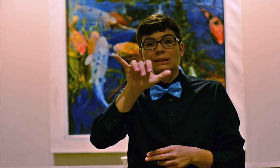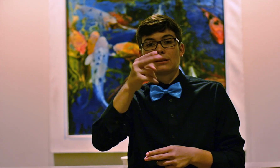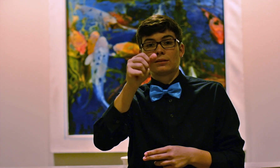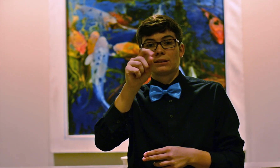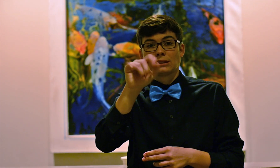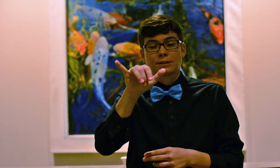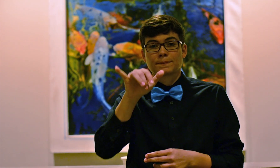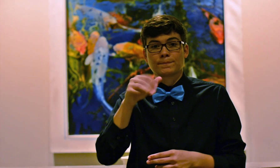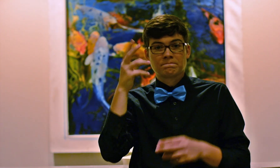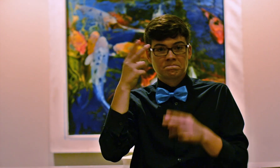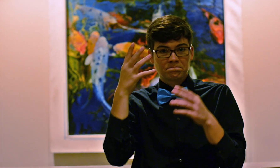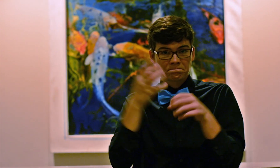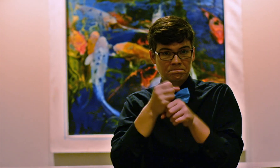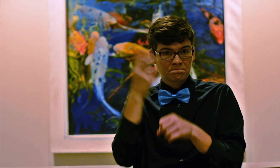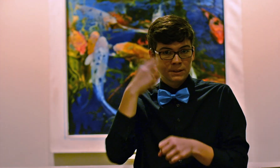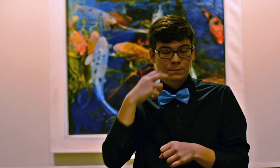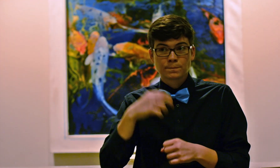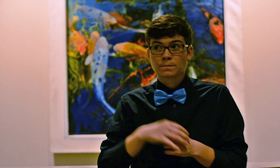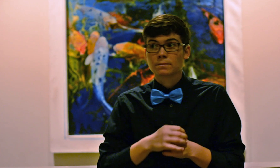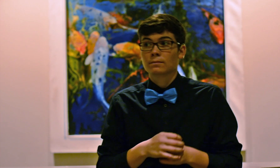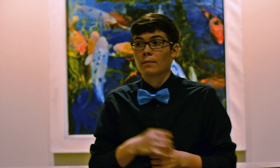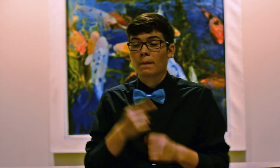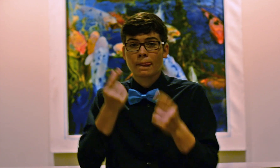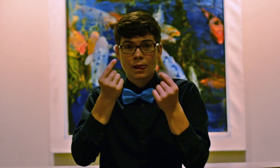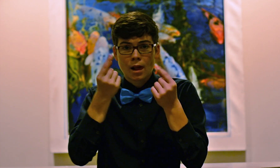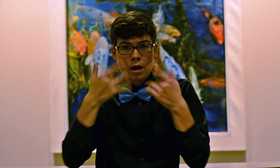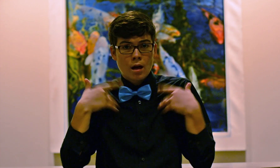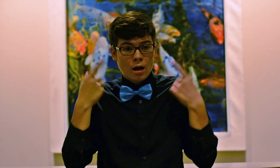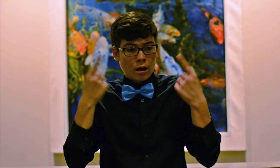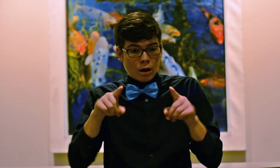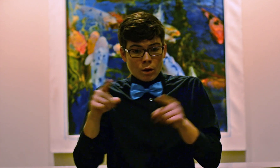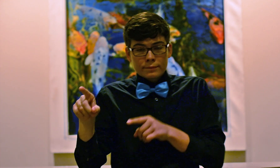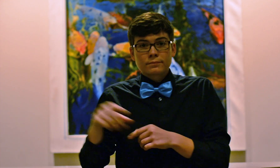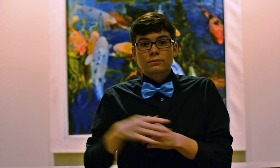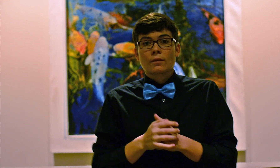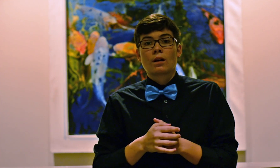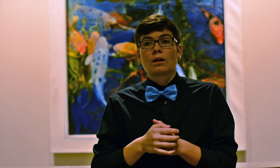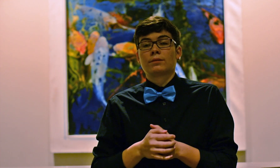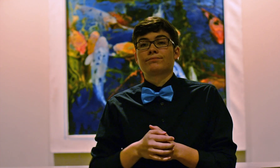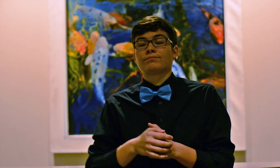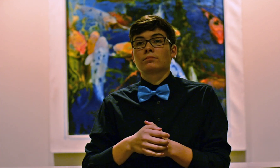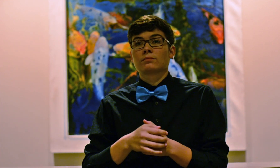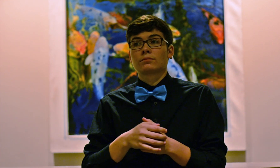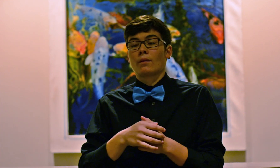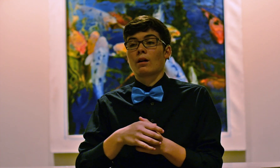Hello, my name is Izzy Hasty. My sign name is two bent fingers going down the side of head. I want to talk about what's been going on.